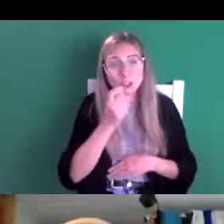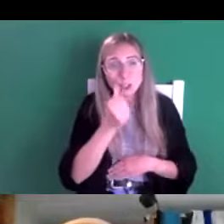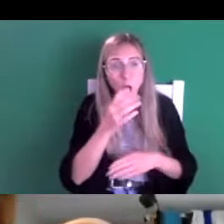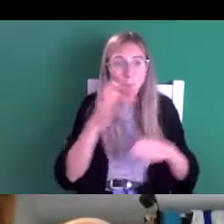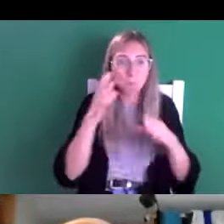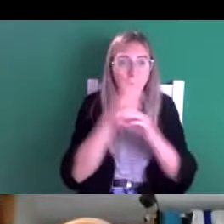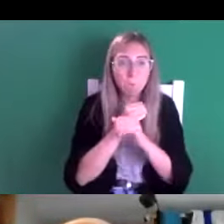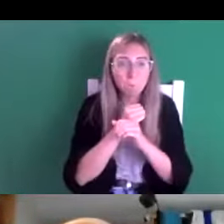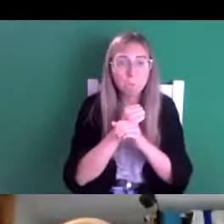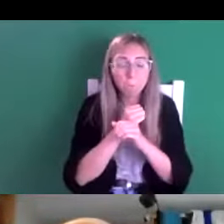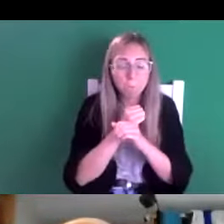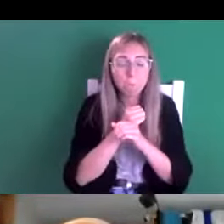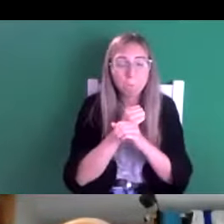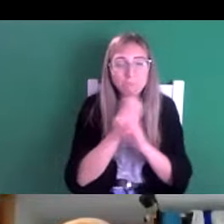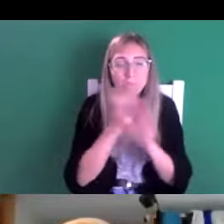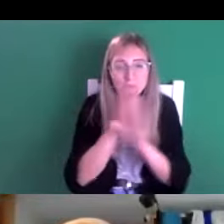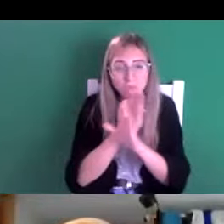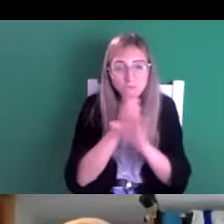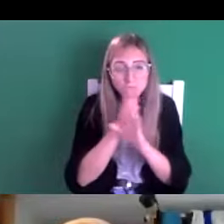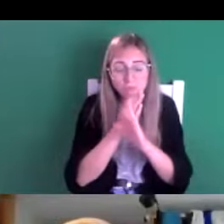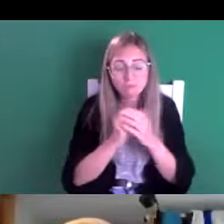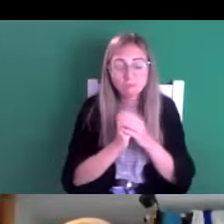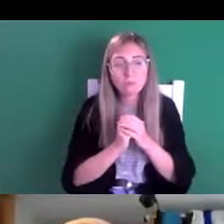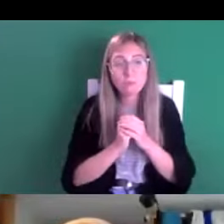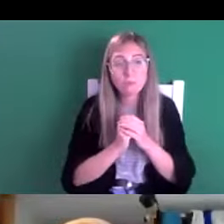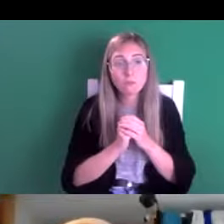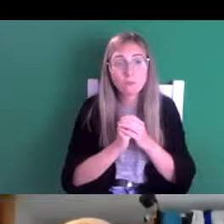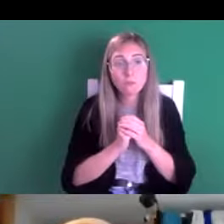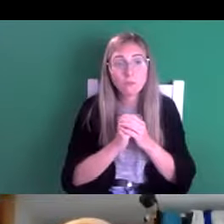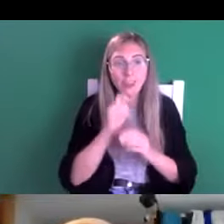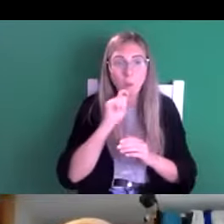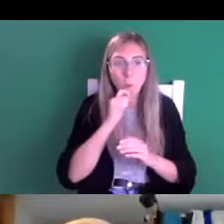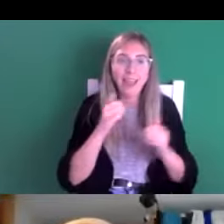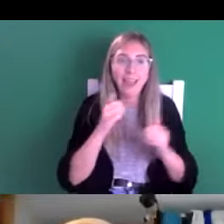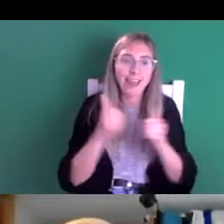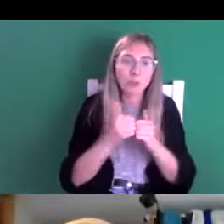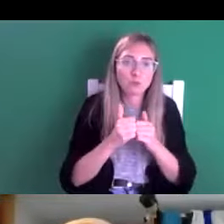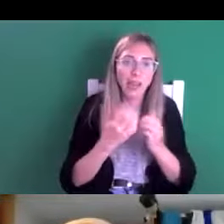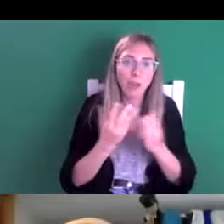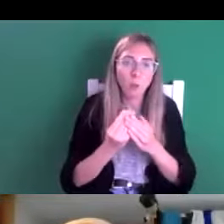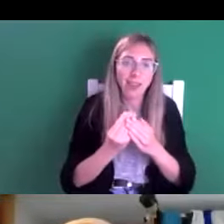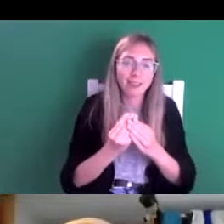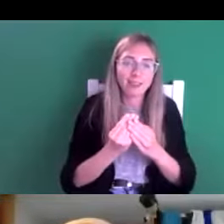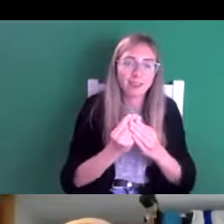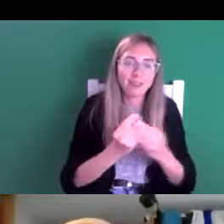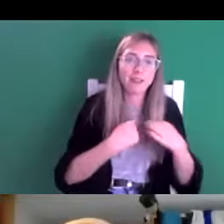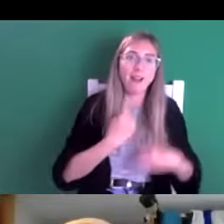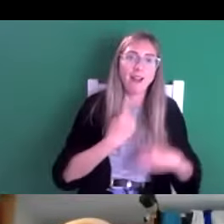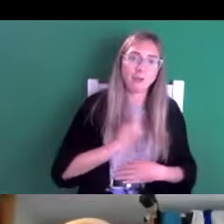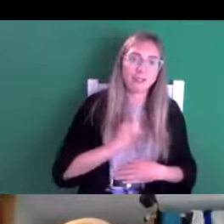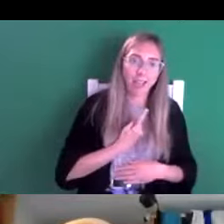and i think that will all be agreed between us and the gallery you're working with you you want